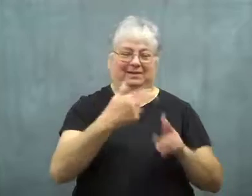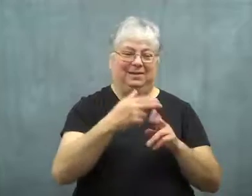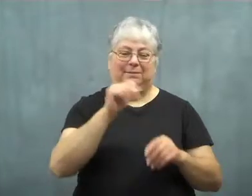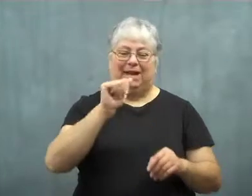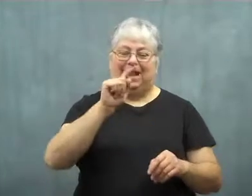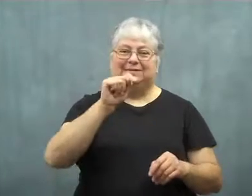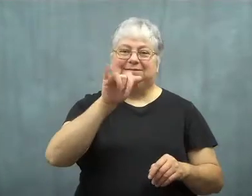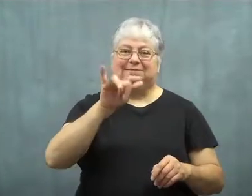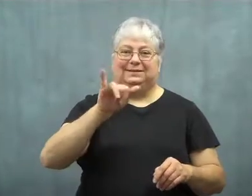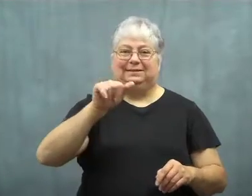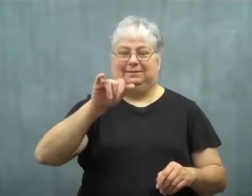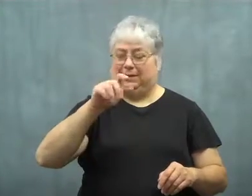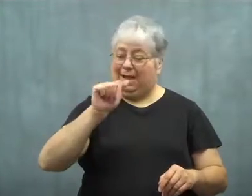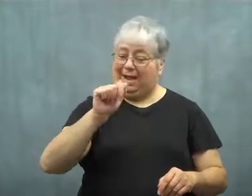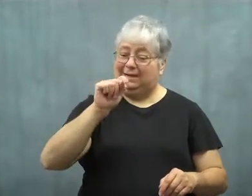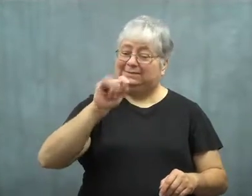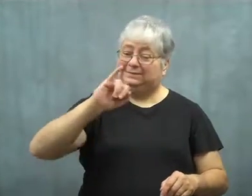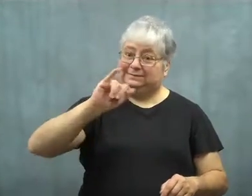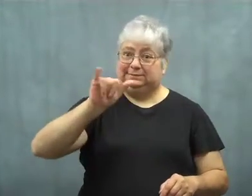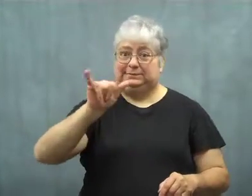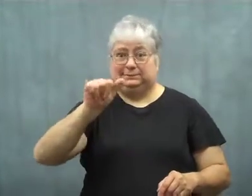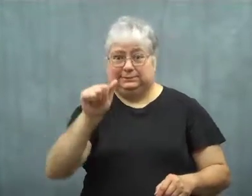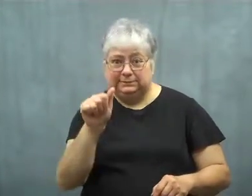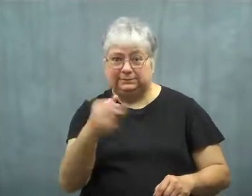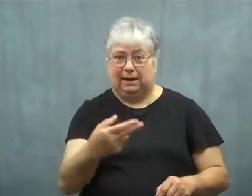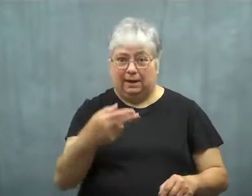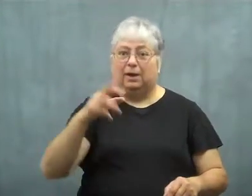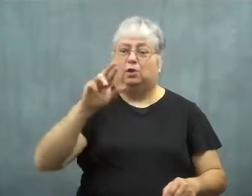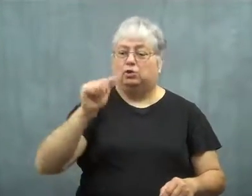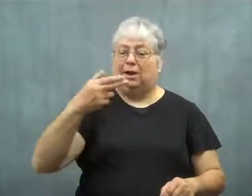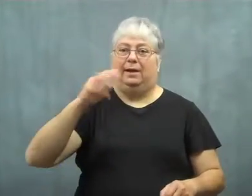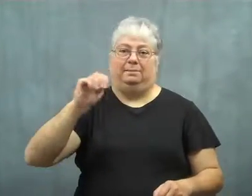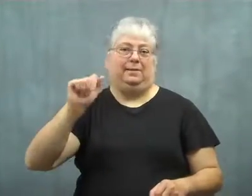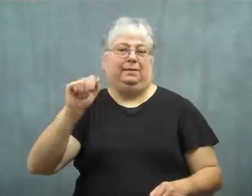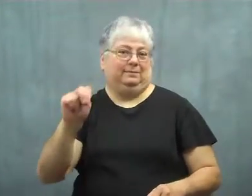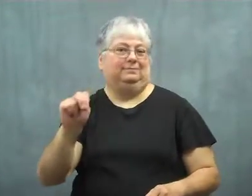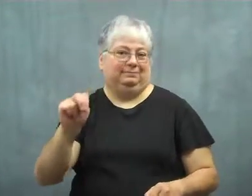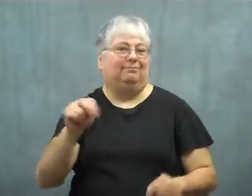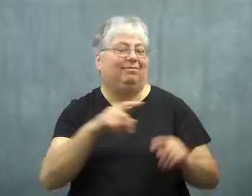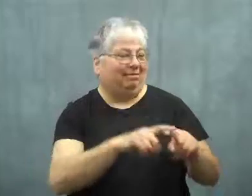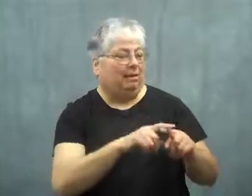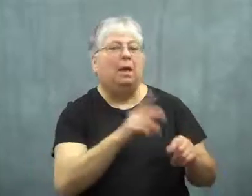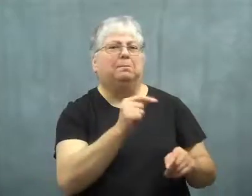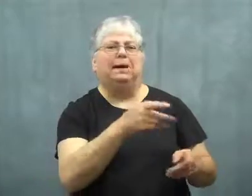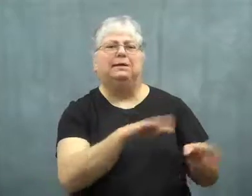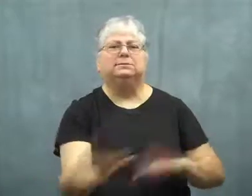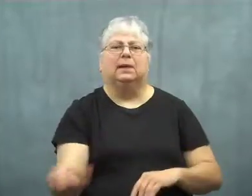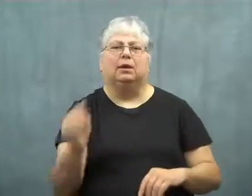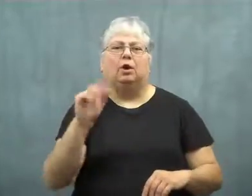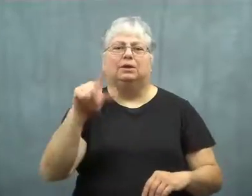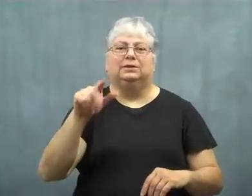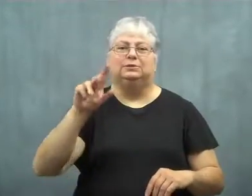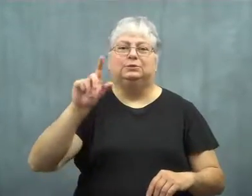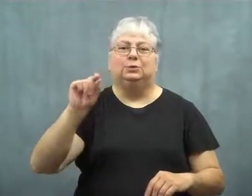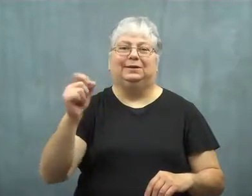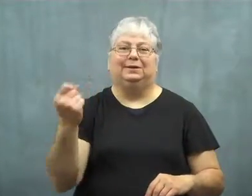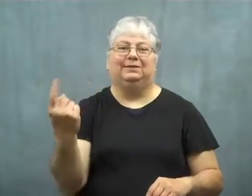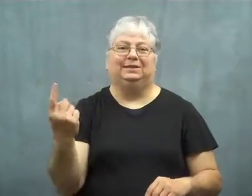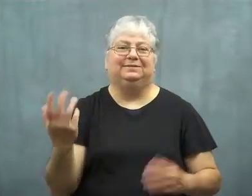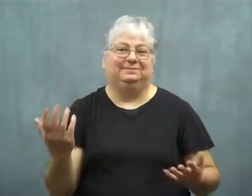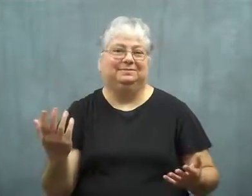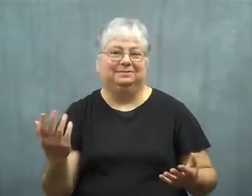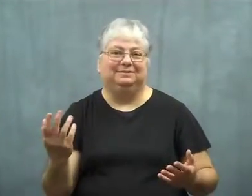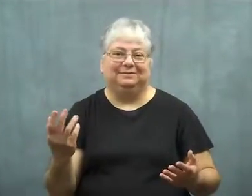That man was Atiyah Rahman, who died in August of 2011.